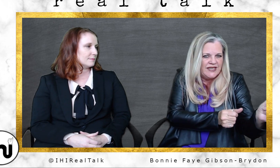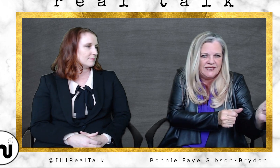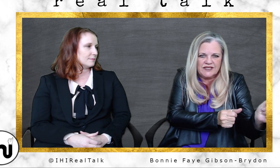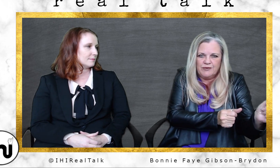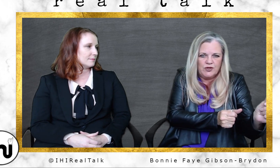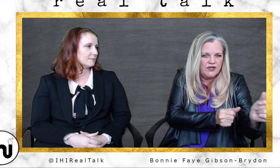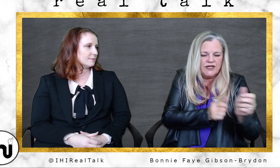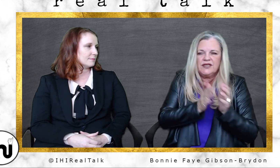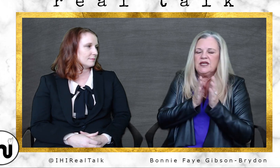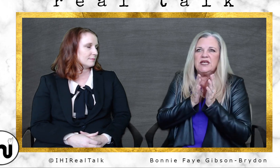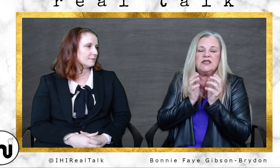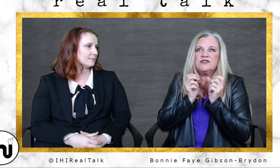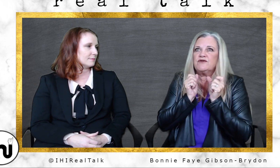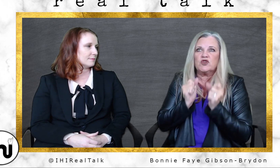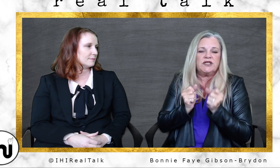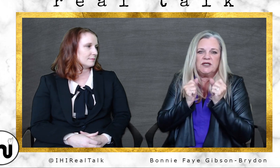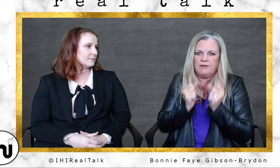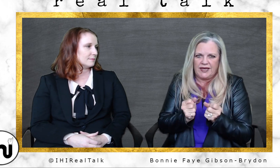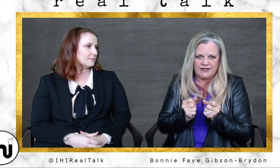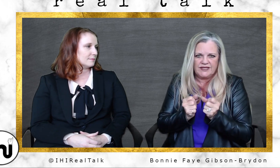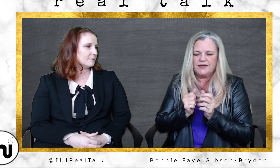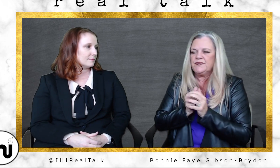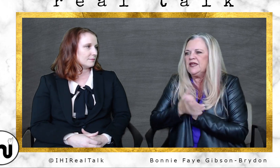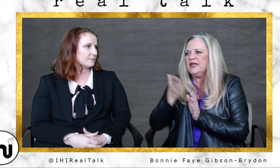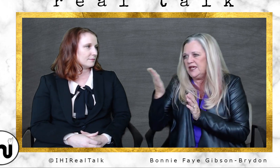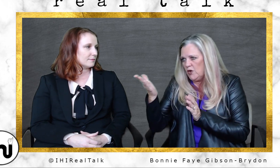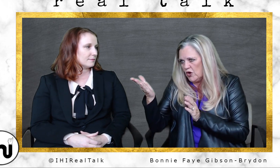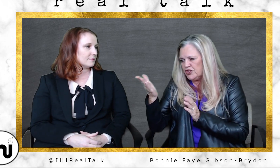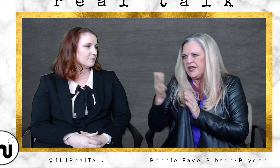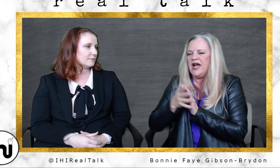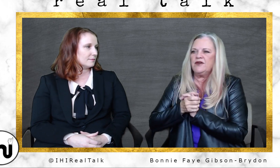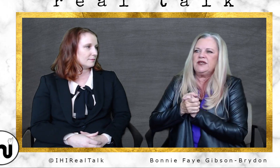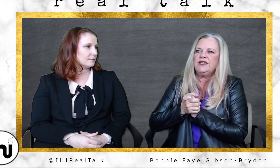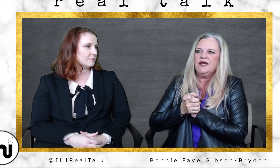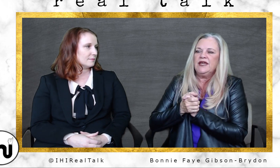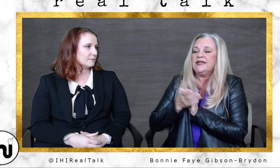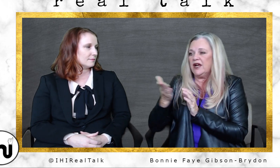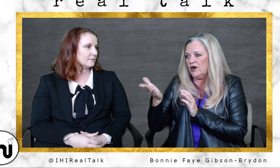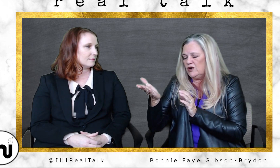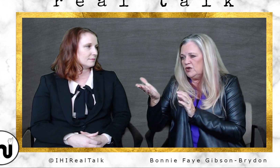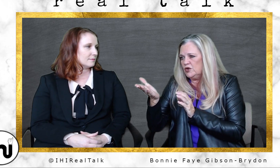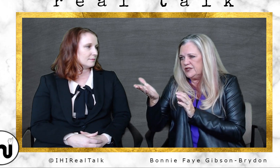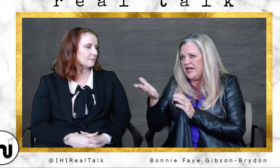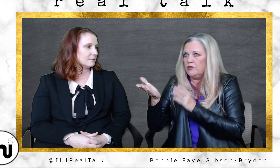the community. He's freaking amazing! In Orange County, Carol who is now moving